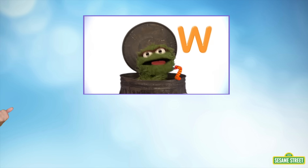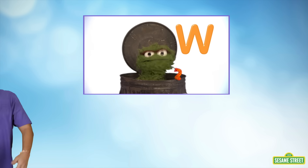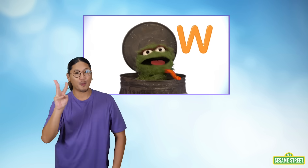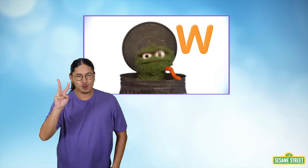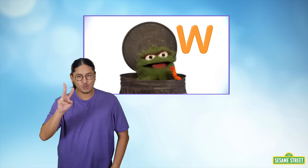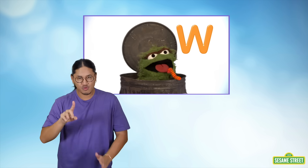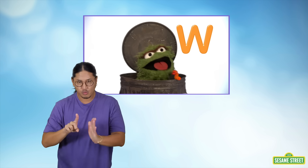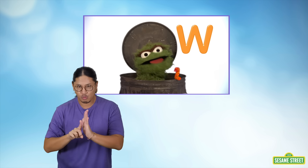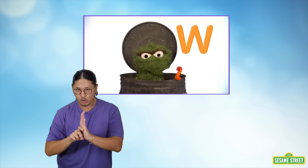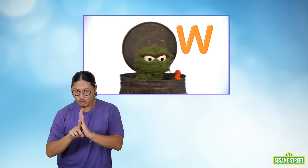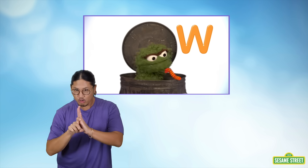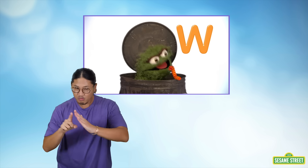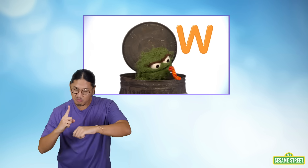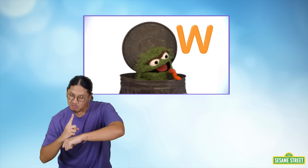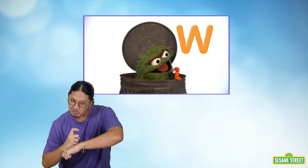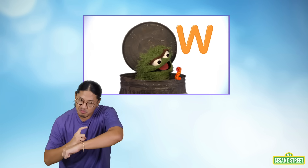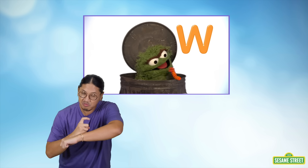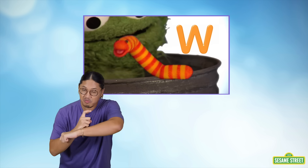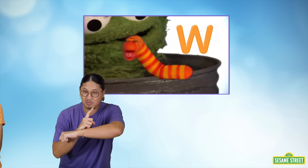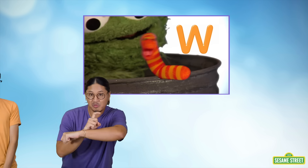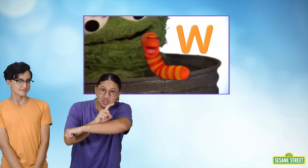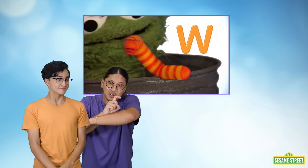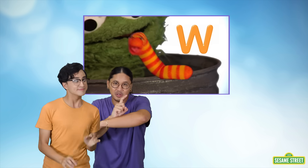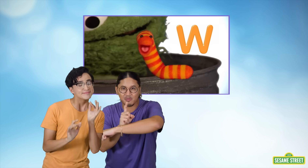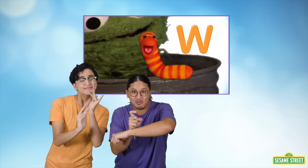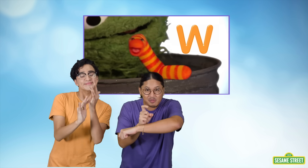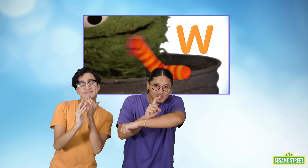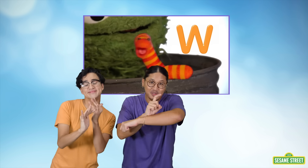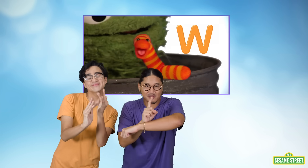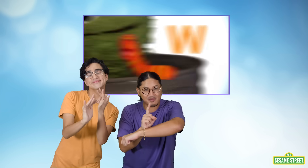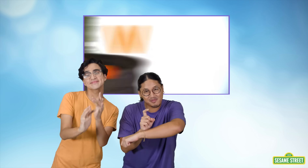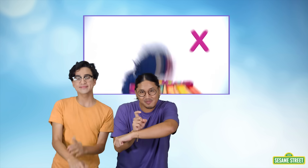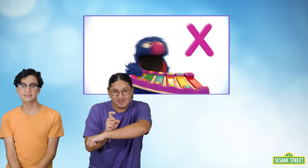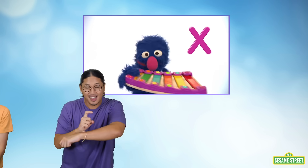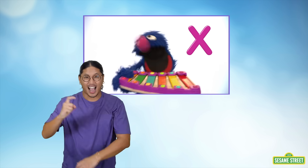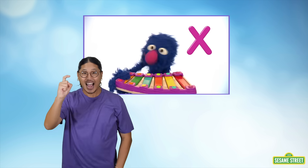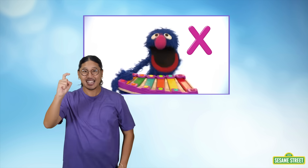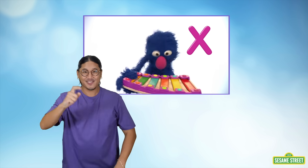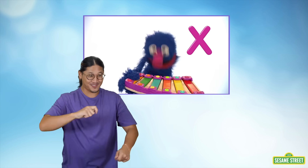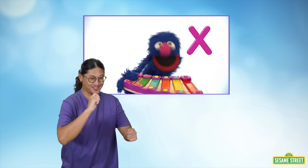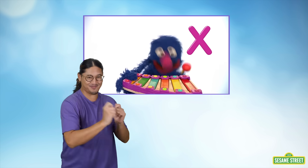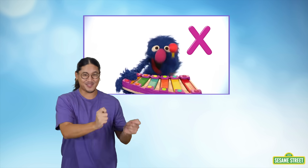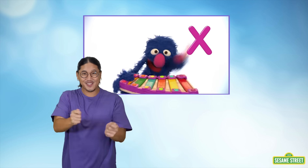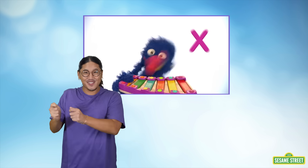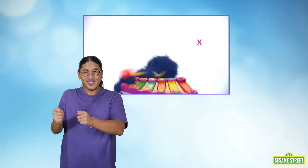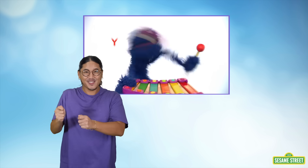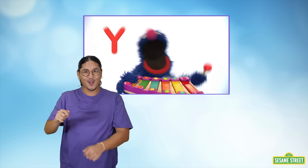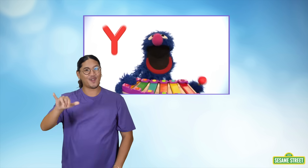W is for worm wiggling X is for xylophone